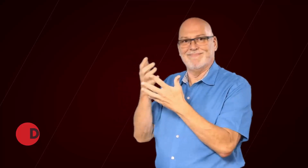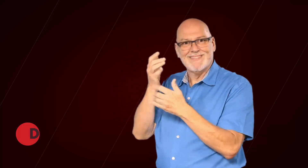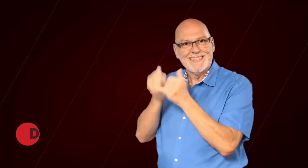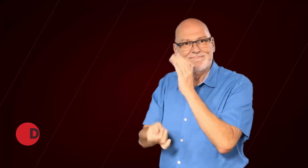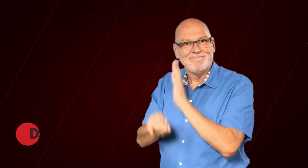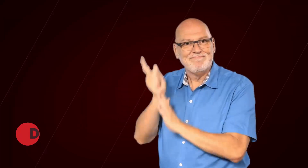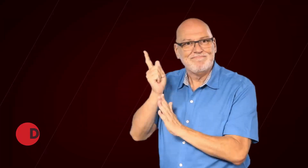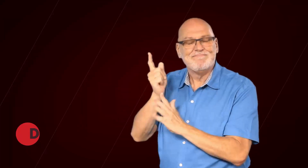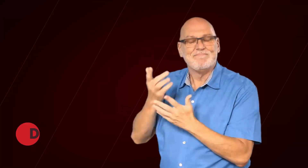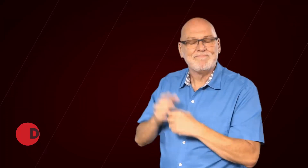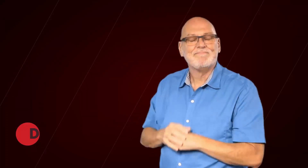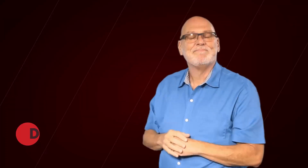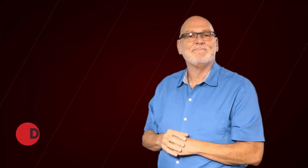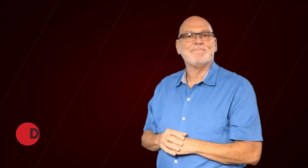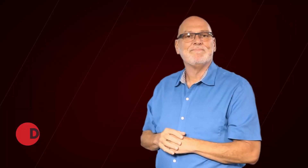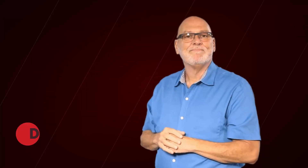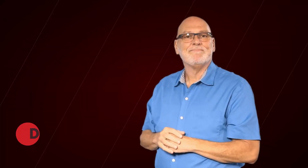has been confirmed.